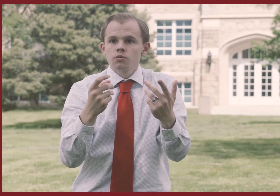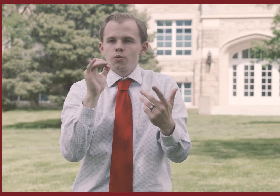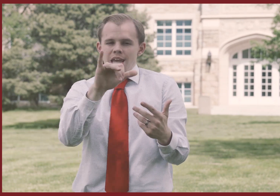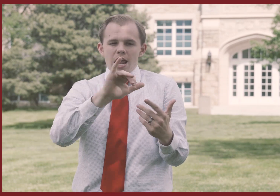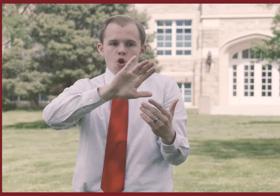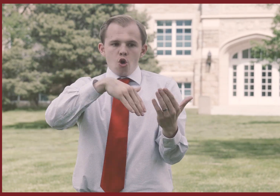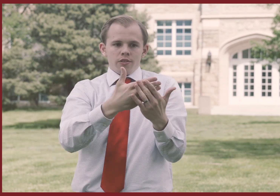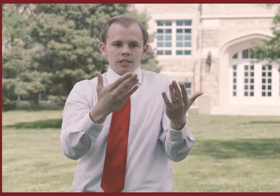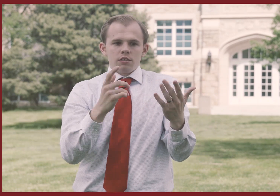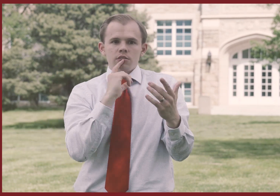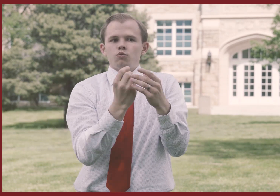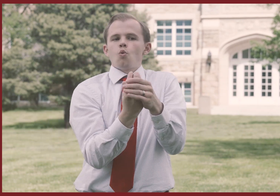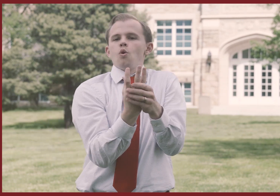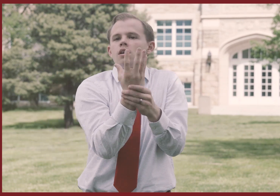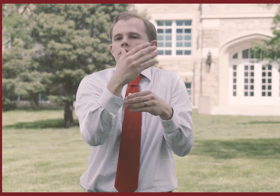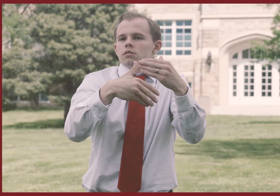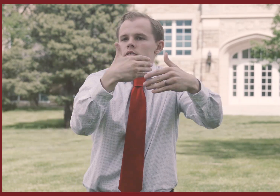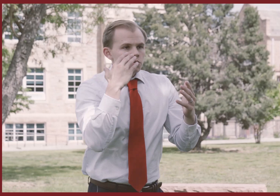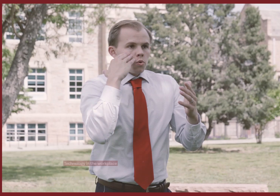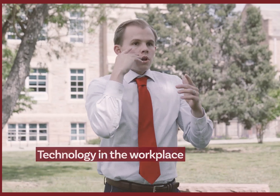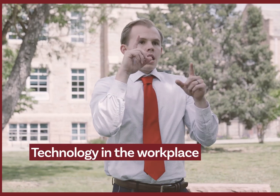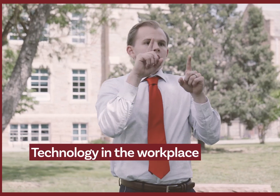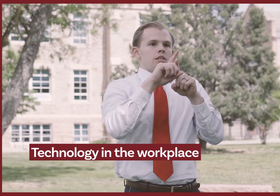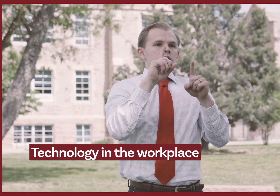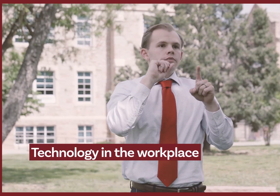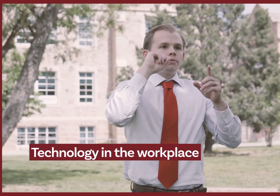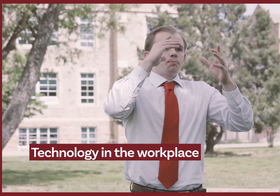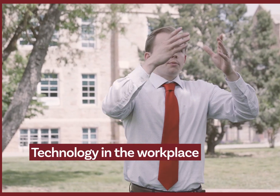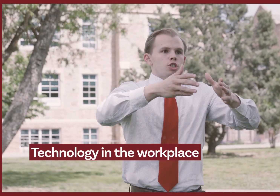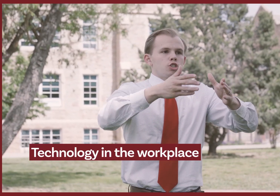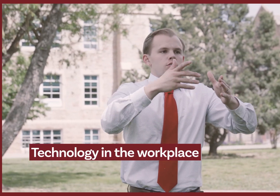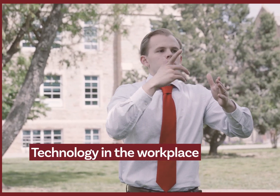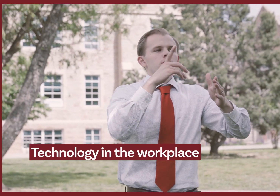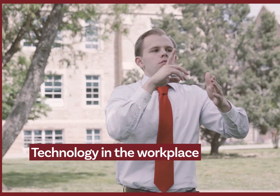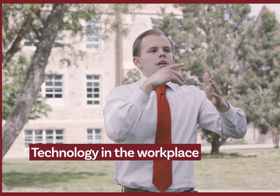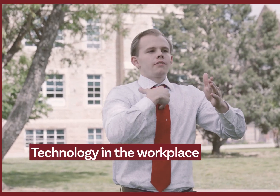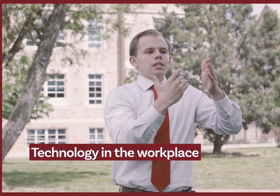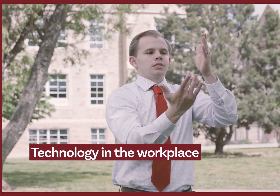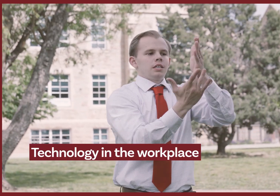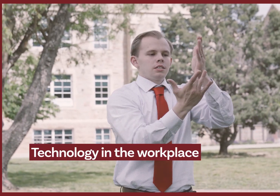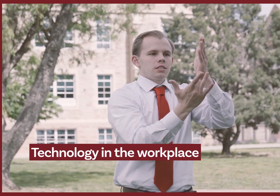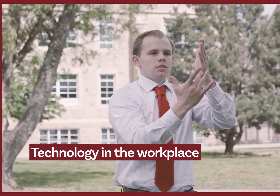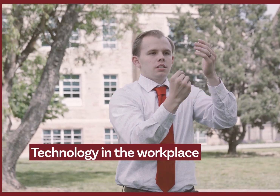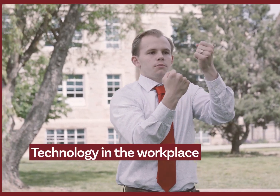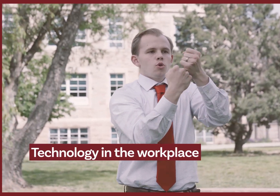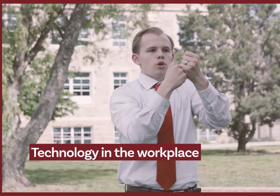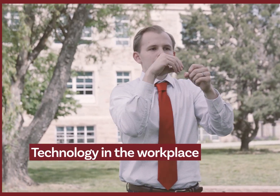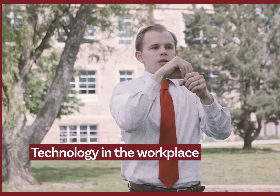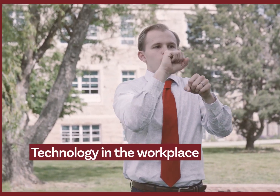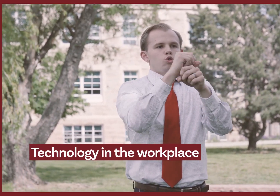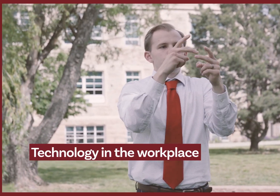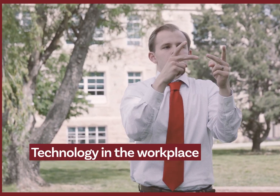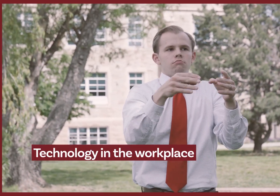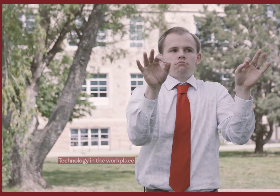So all those things; it was a growing process. As a Deaf person, having technological supports